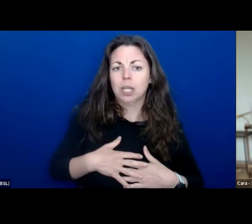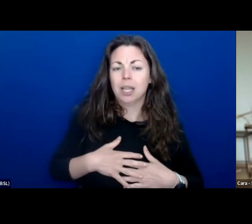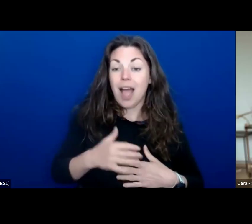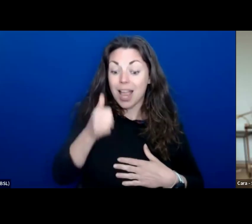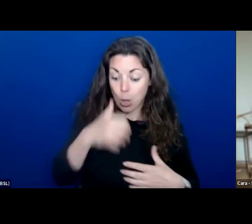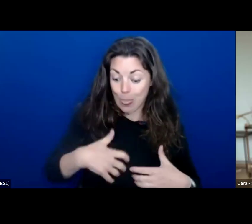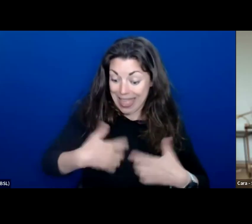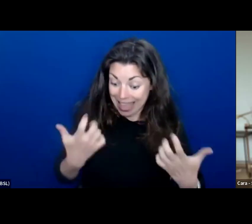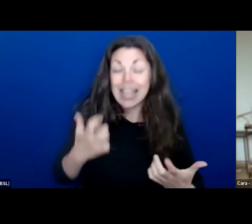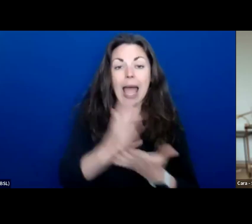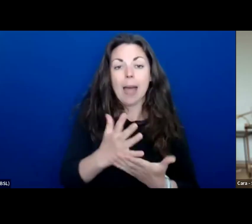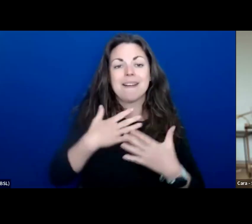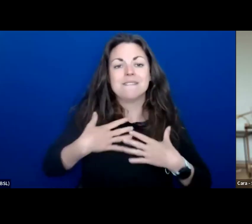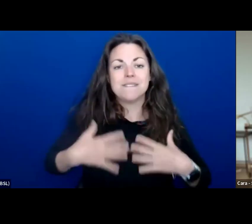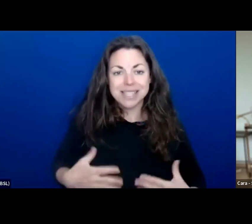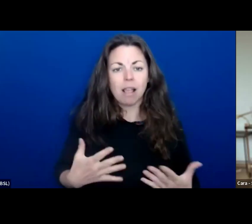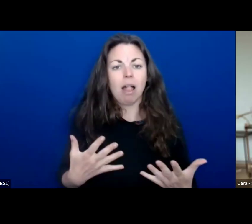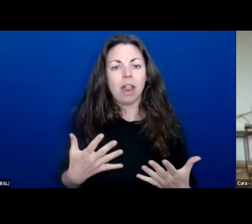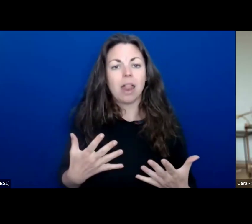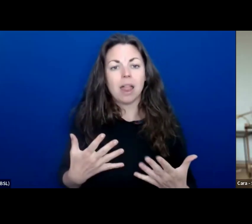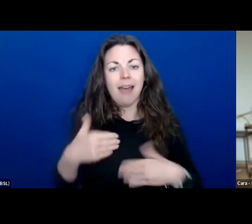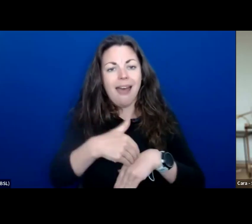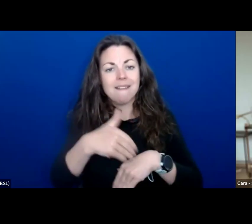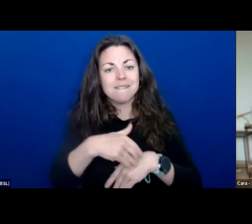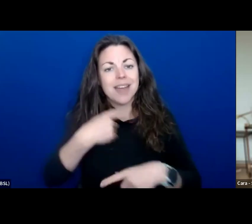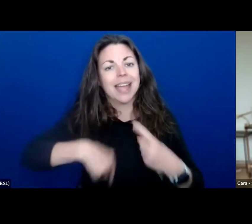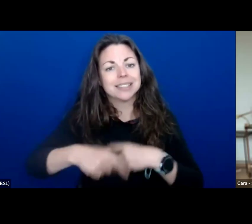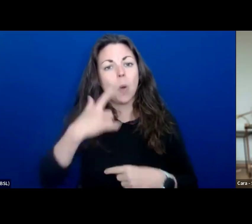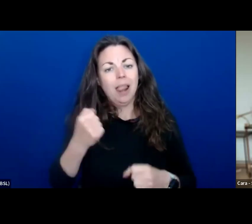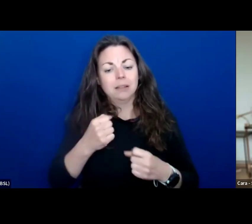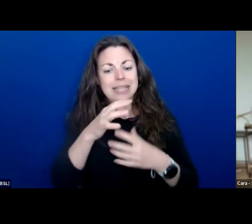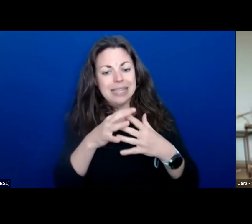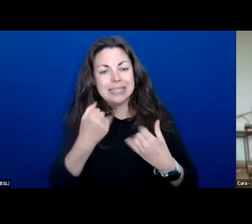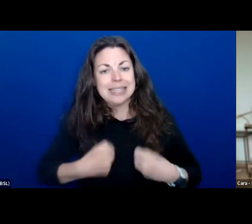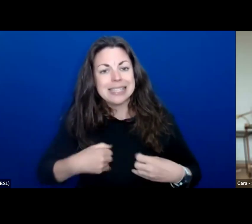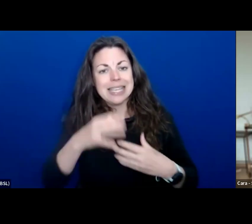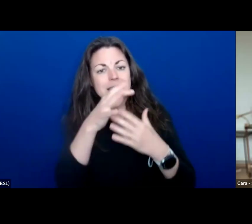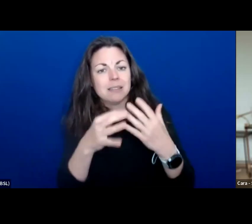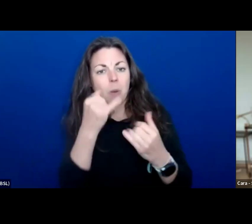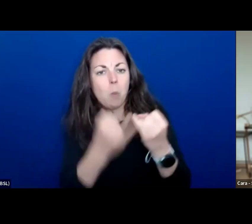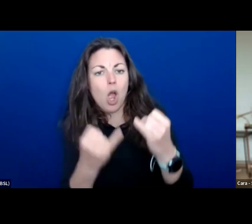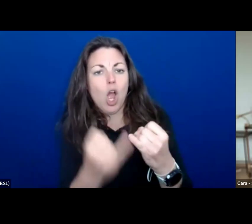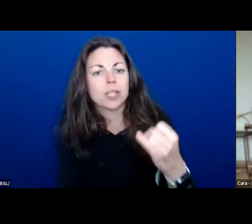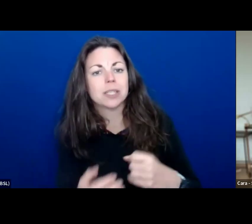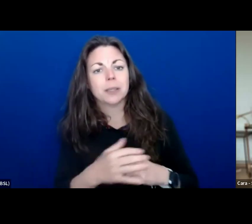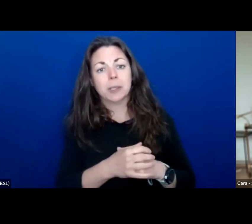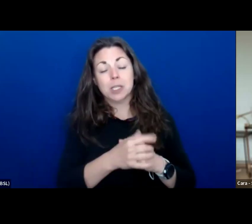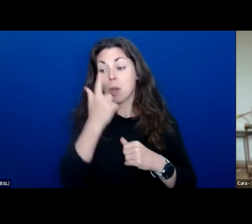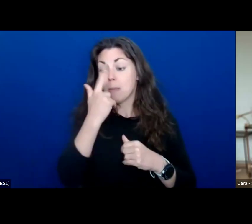It's potentially increasing the progression of my disease. So I, in a quiet space, when I feel it's appropriate, I might go cry in the shower.